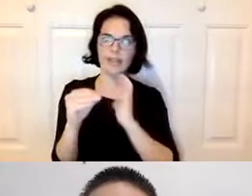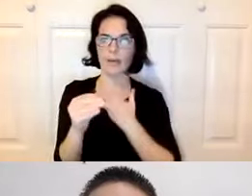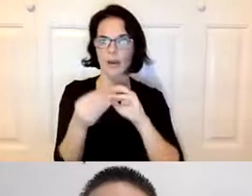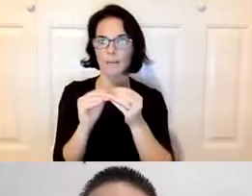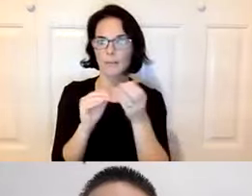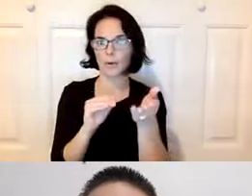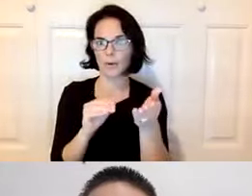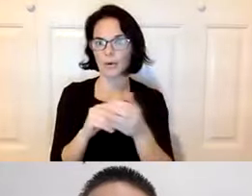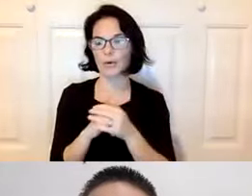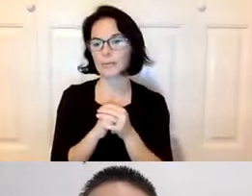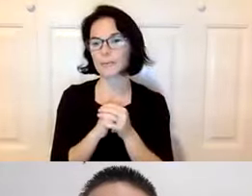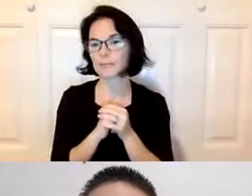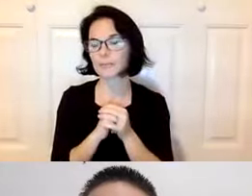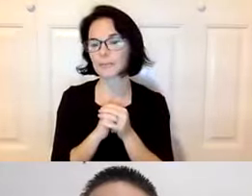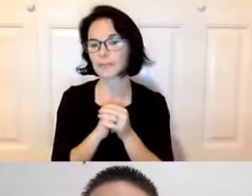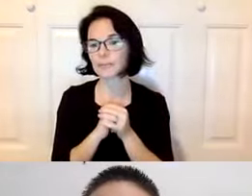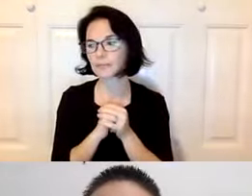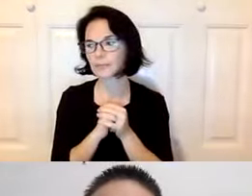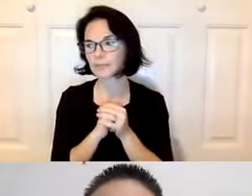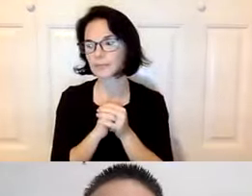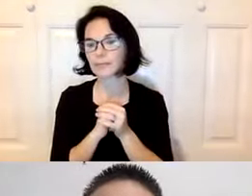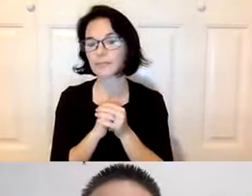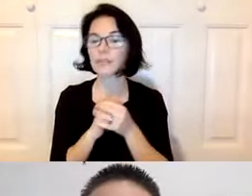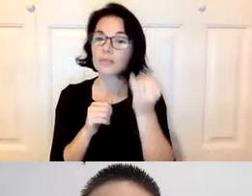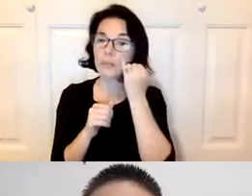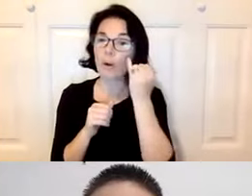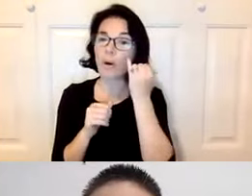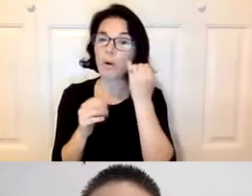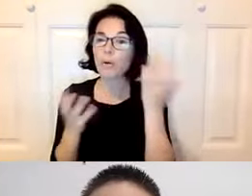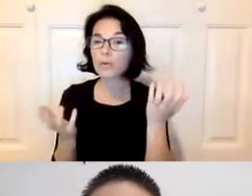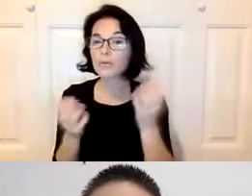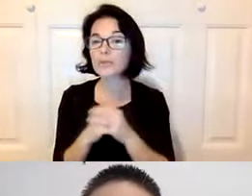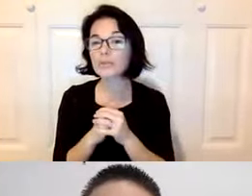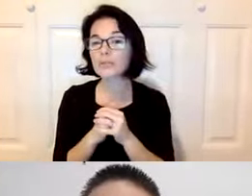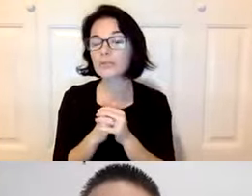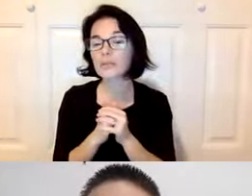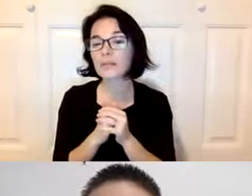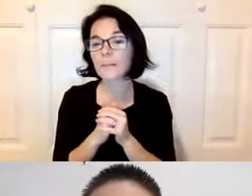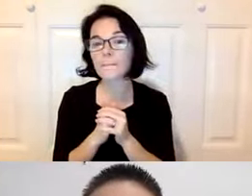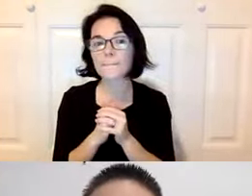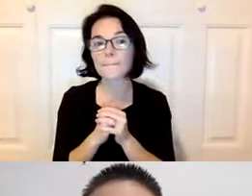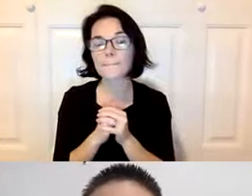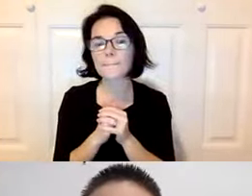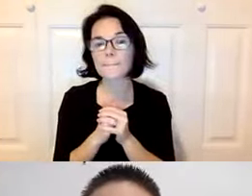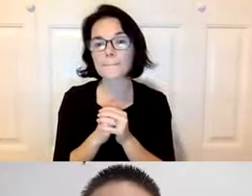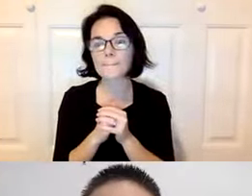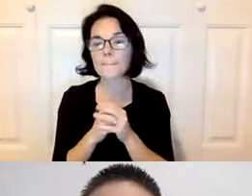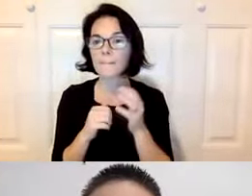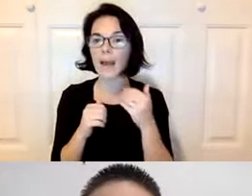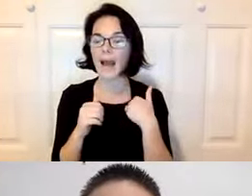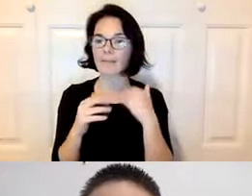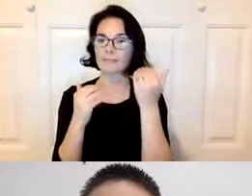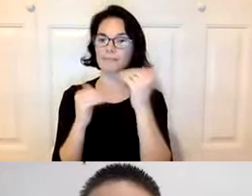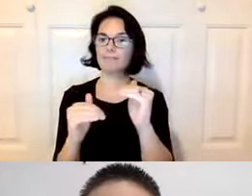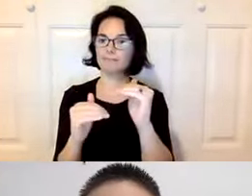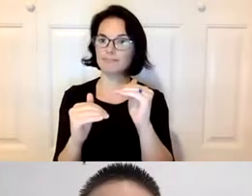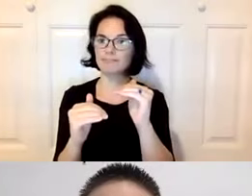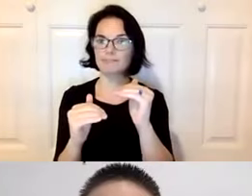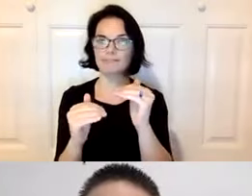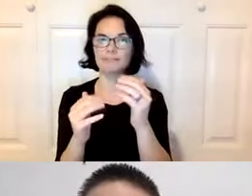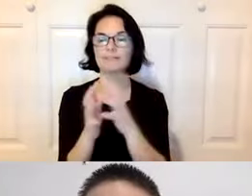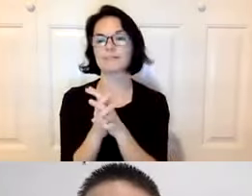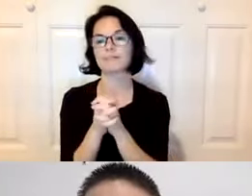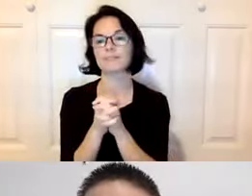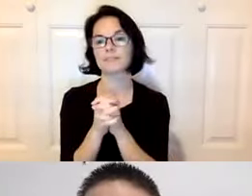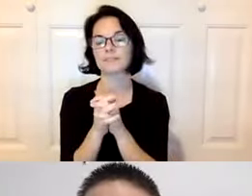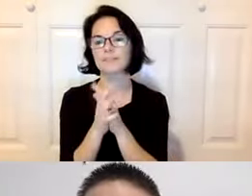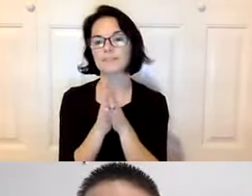So if there’s a smaller percentage under the limit of beds available still